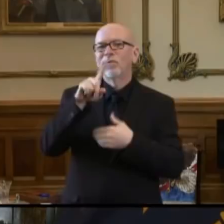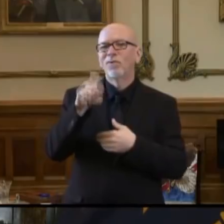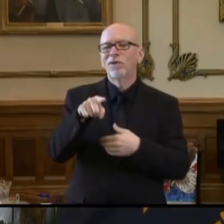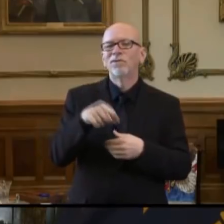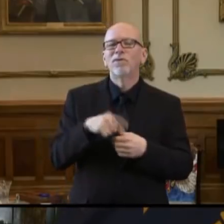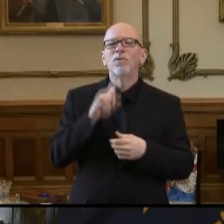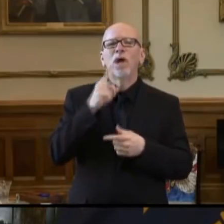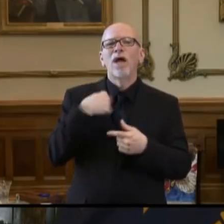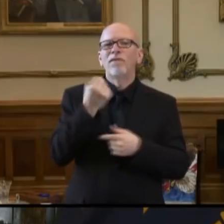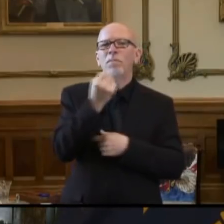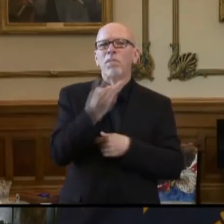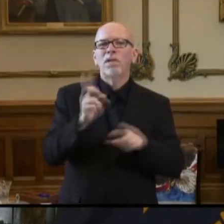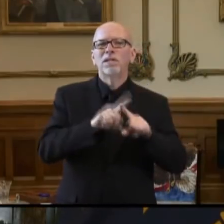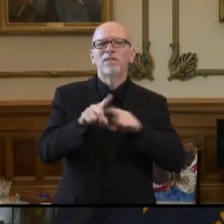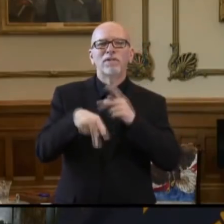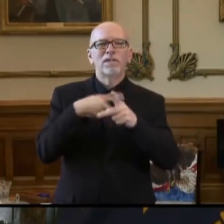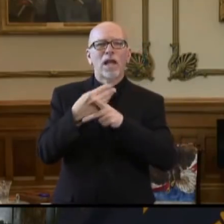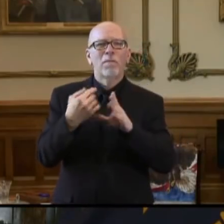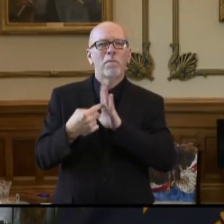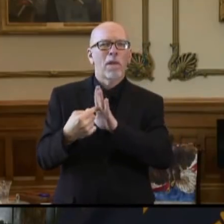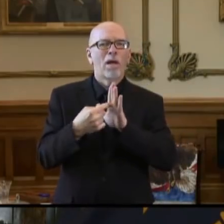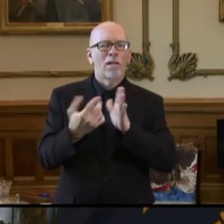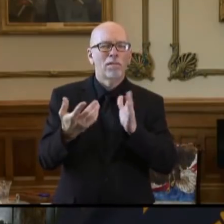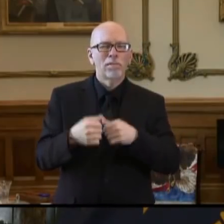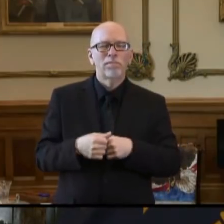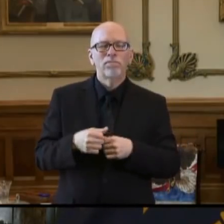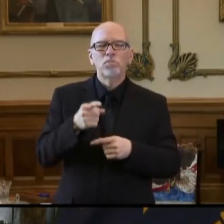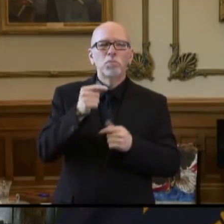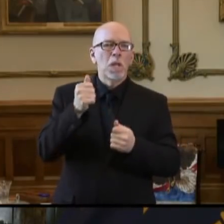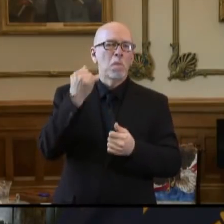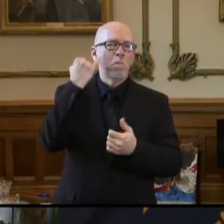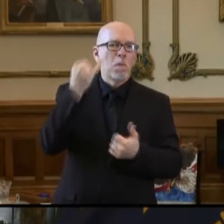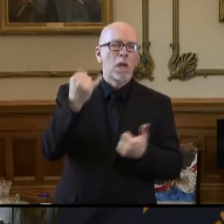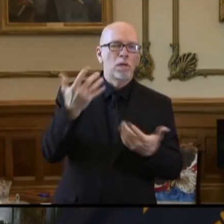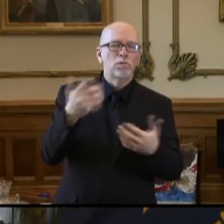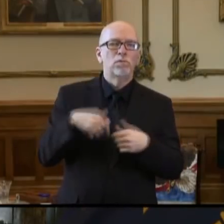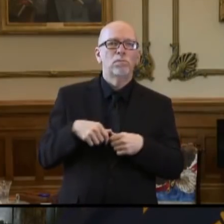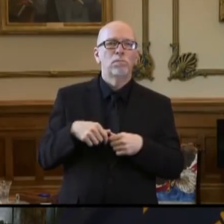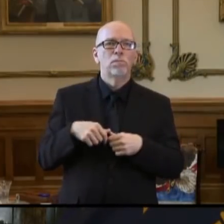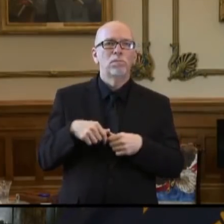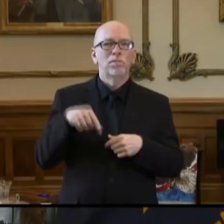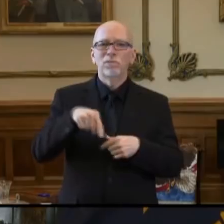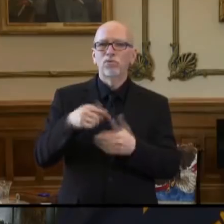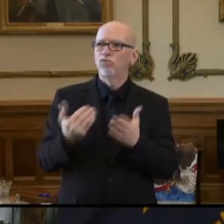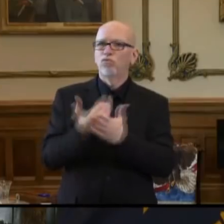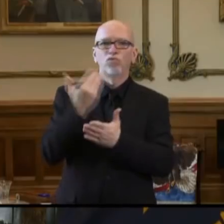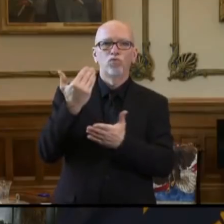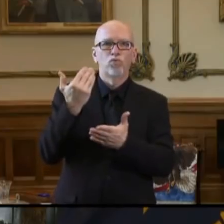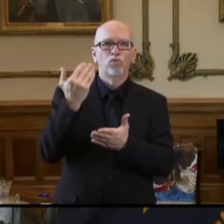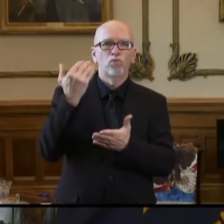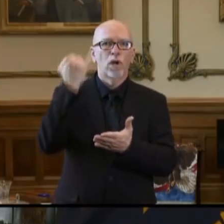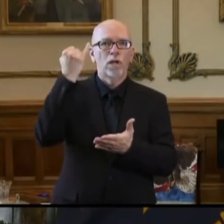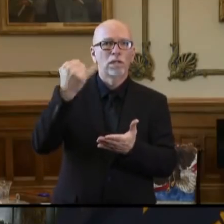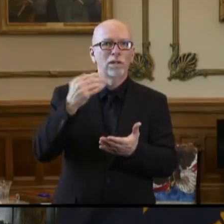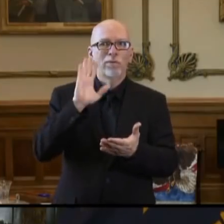DR. SOLOMON, THANKS SO MUCH FOR THE QUESTION. THERE ARE MULTIPLE DIFFERENT TYPES OF